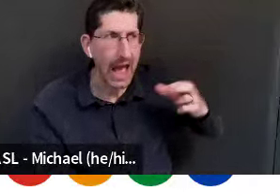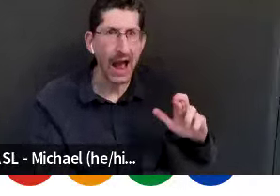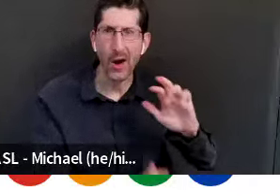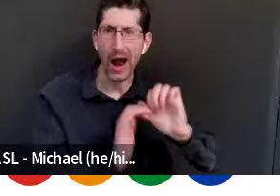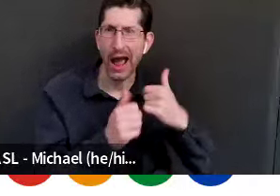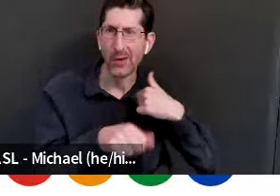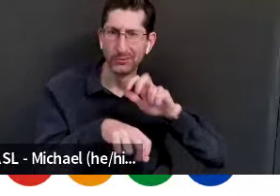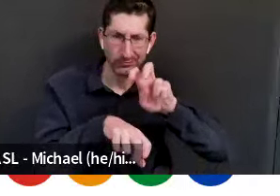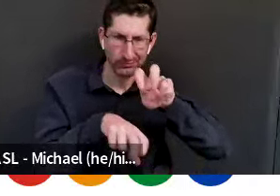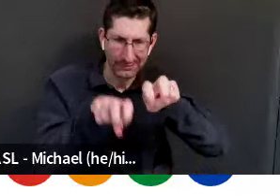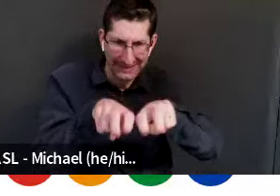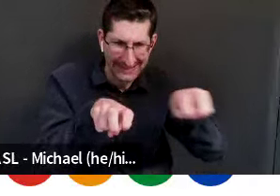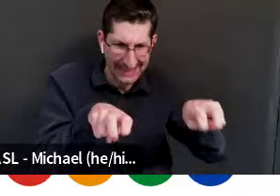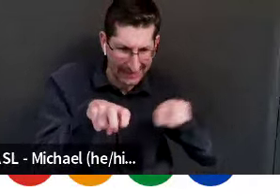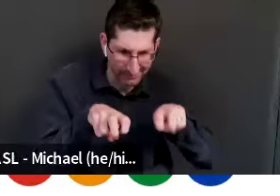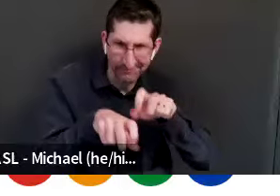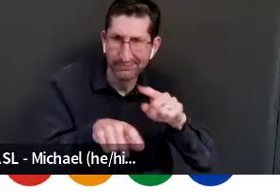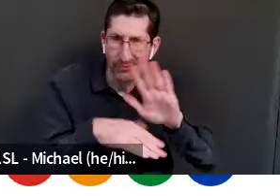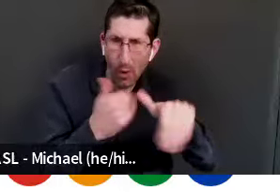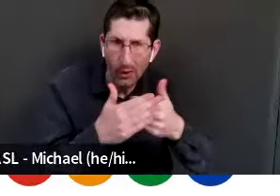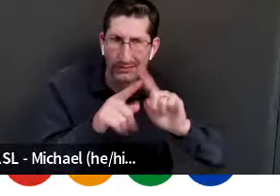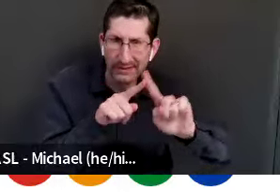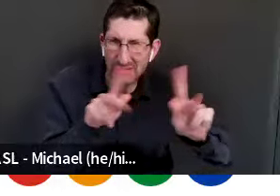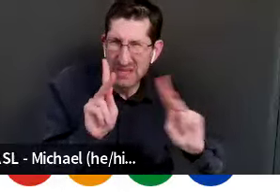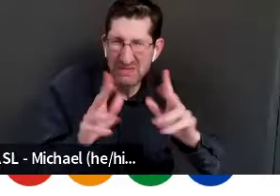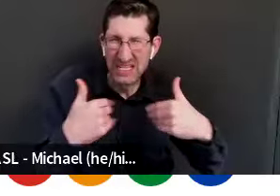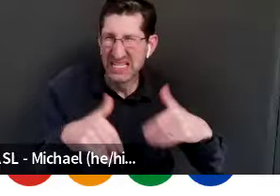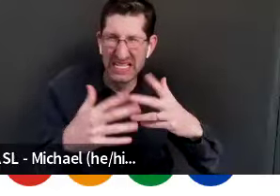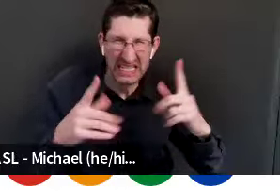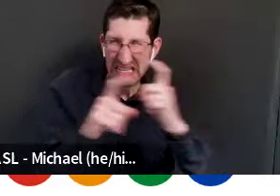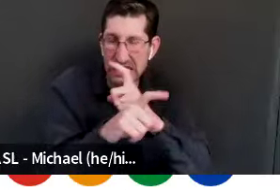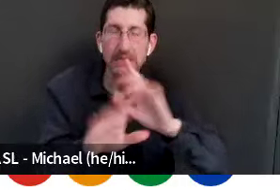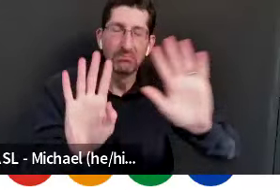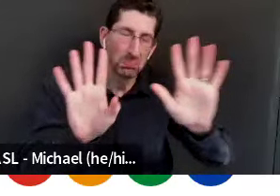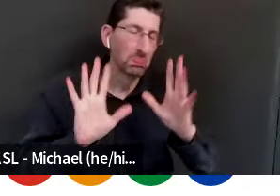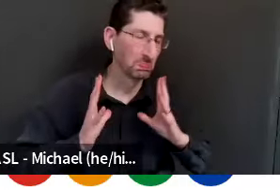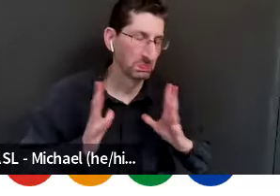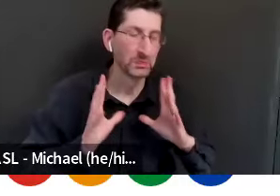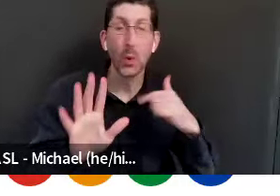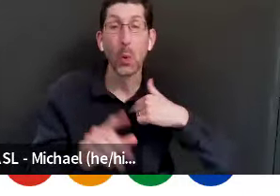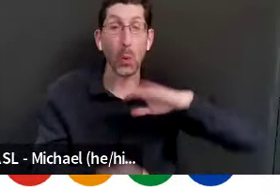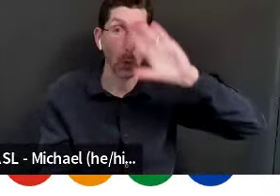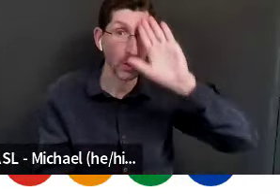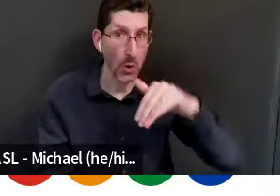SECURE AND STORE BAGGAGE OR CUSTOMER ITEMS, OR THE SEATING COMBINATIONS. WHAT WE -- WE'LL TAKE A STEP